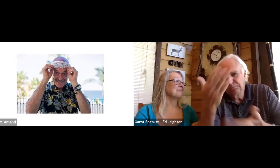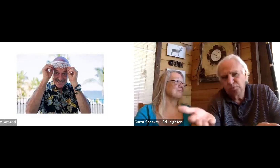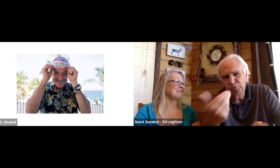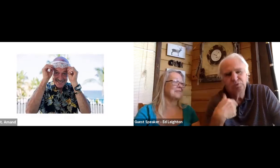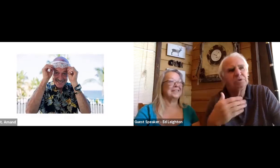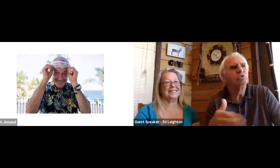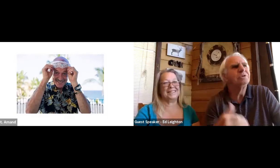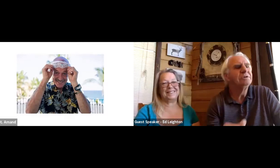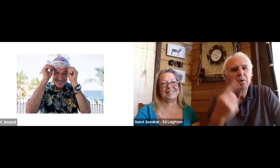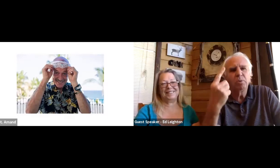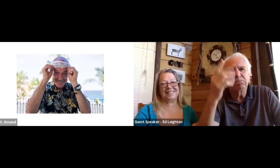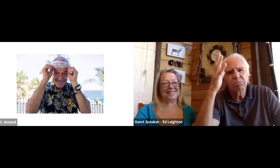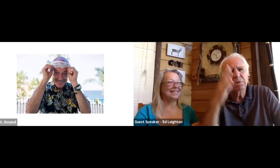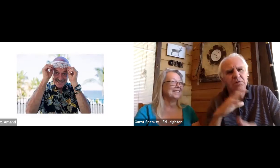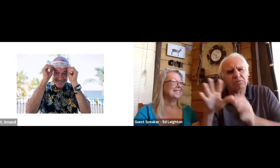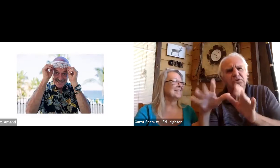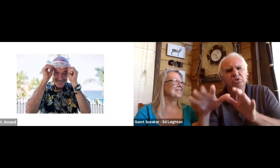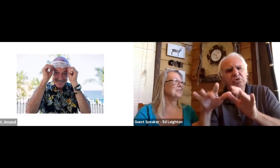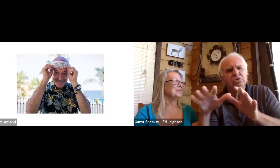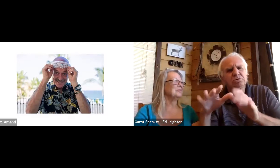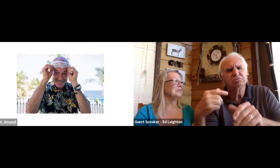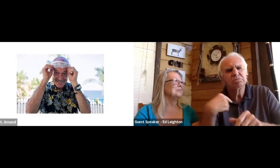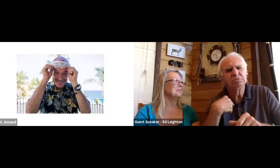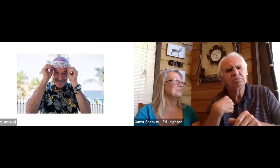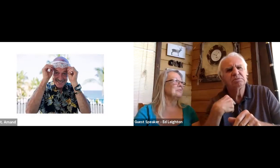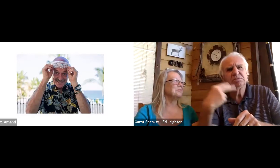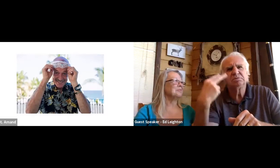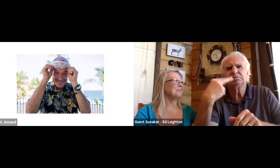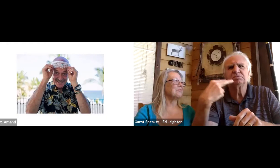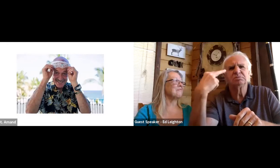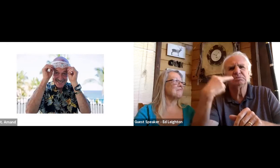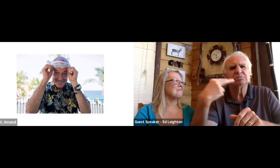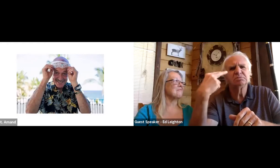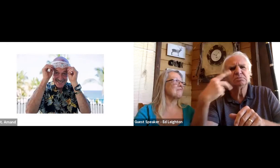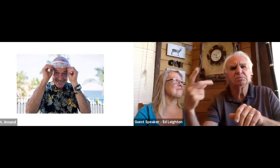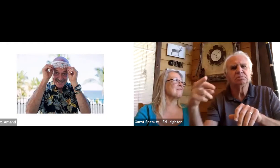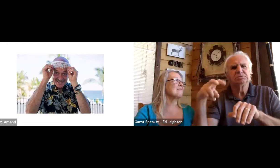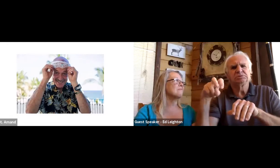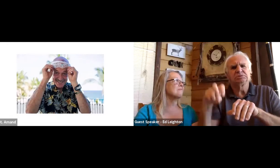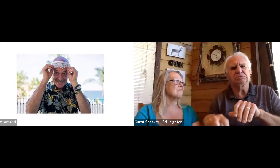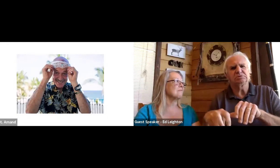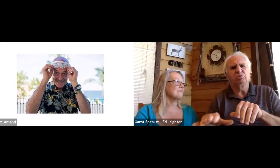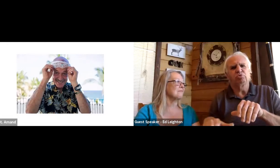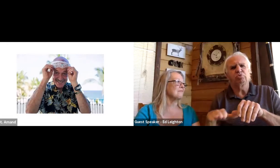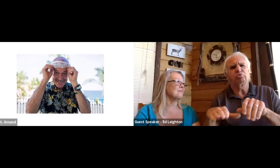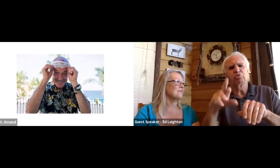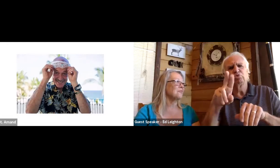and I didn't think anything of it and, you know, it was a gay bar, but I didn't know that at the time. And there was one guy who was flirting at me,